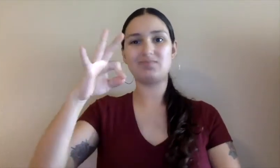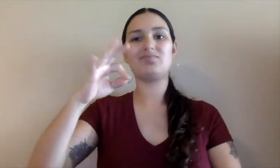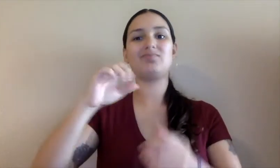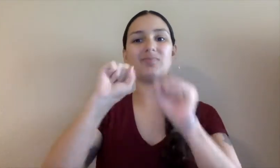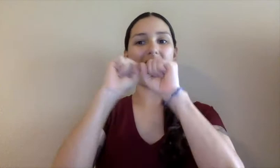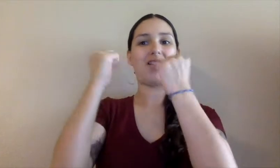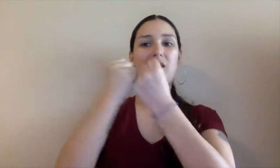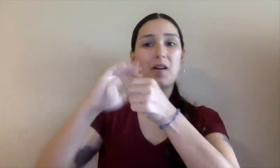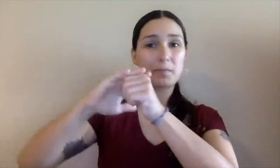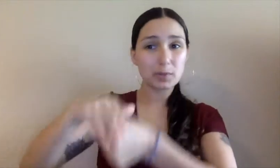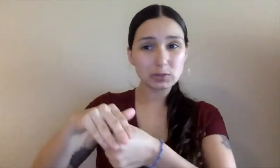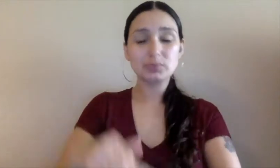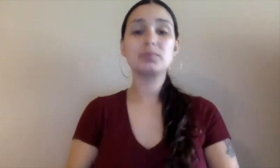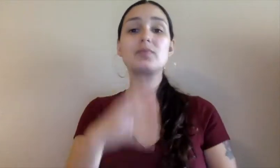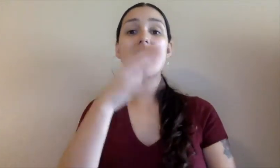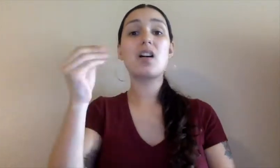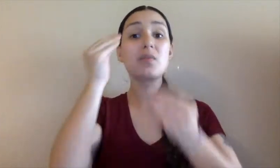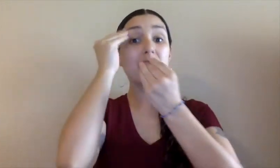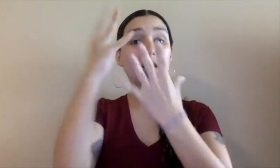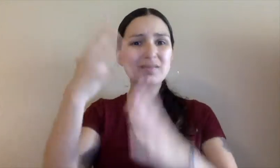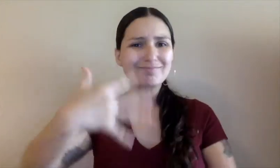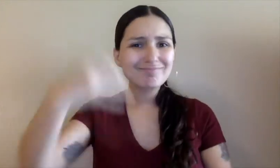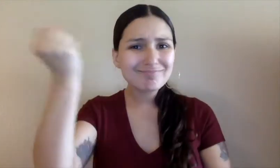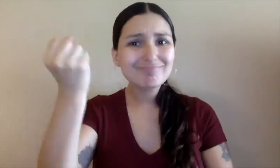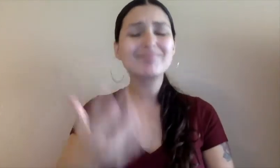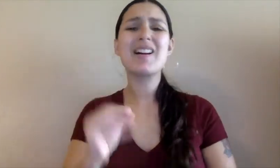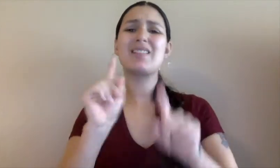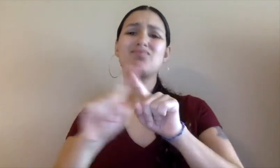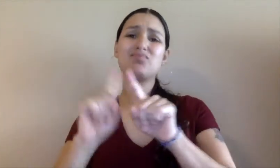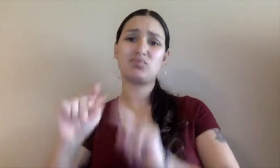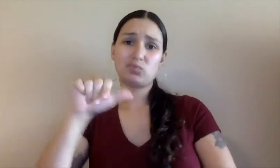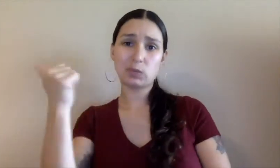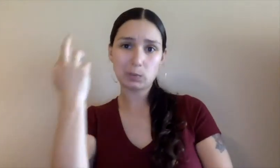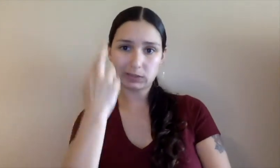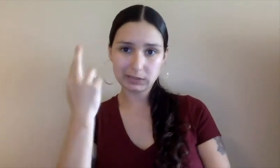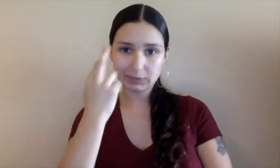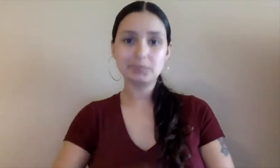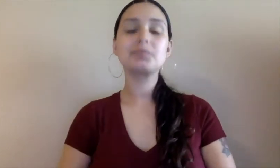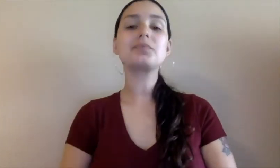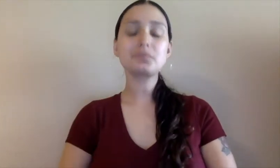because of societal oppressions, information deprivation, and other reasons.